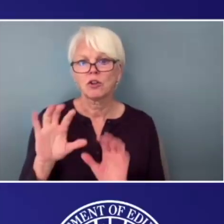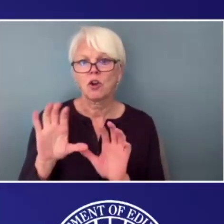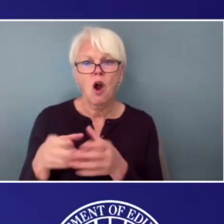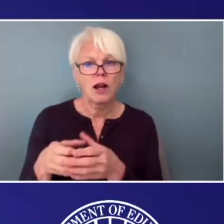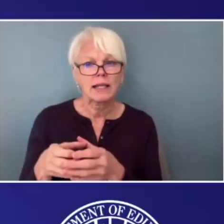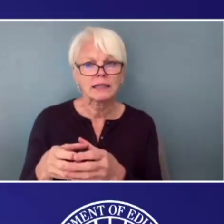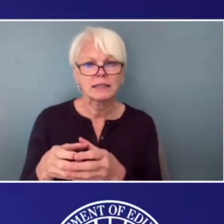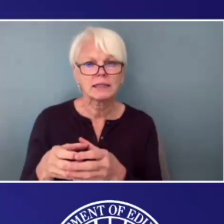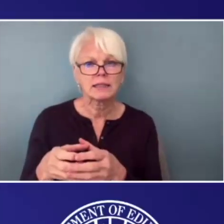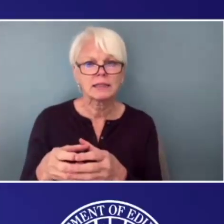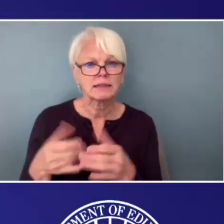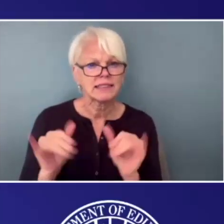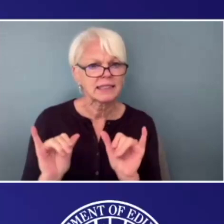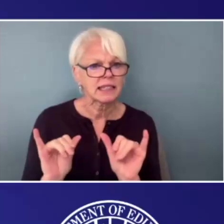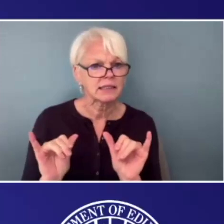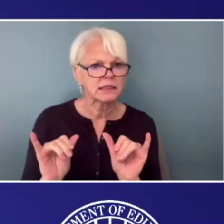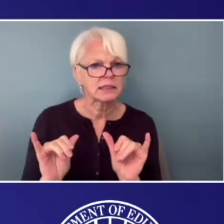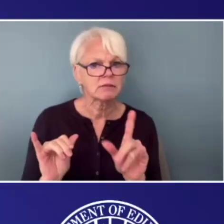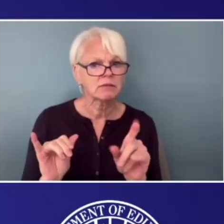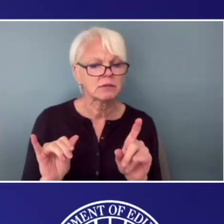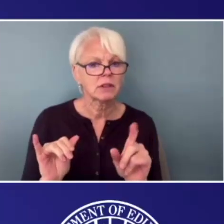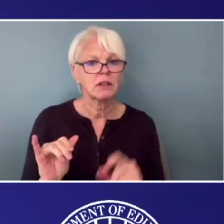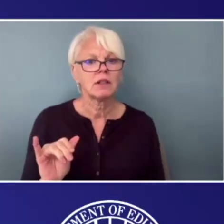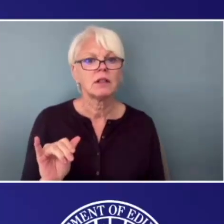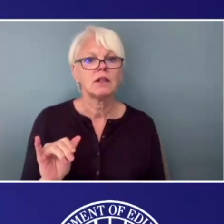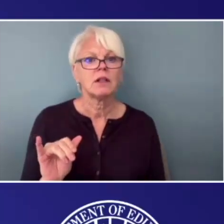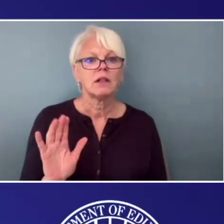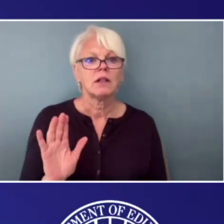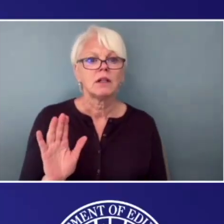Is that still the case? We have a question right now from Timothy.